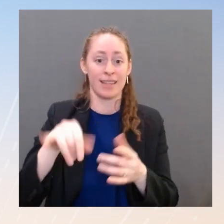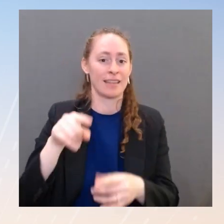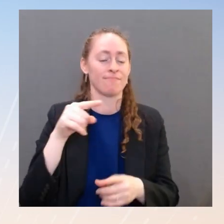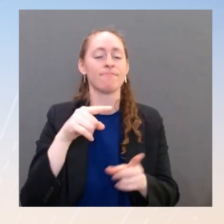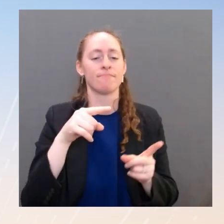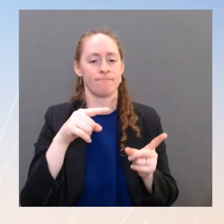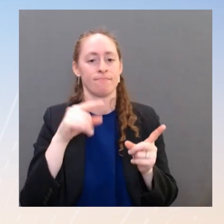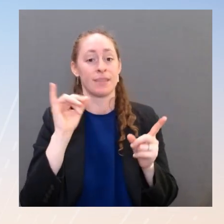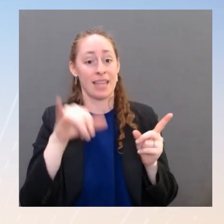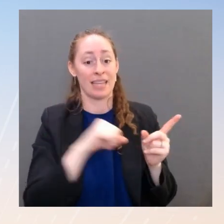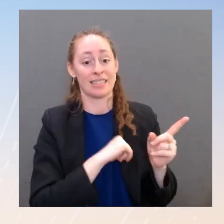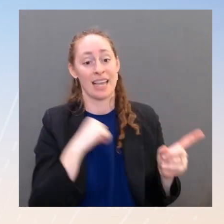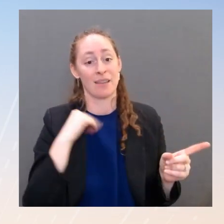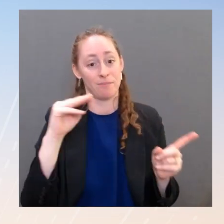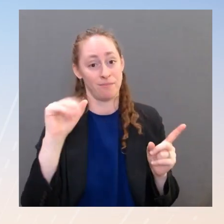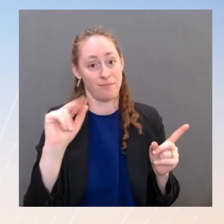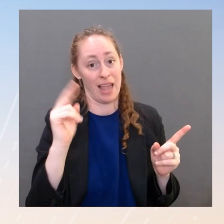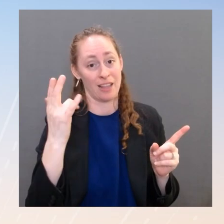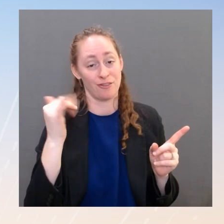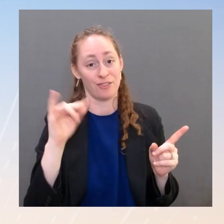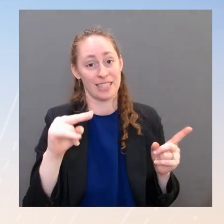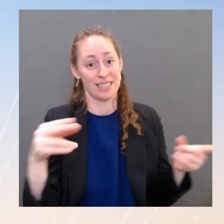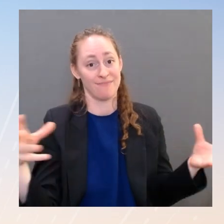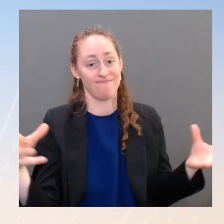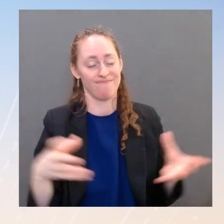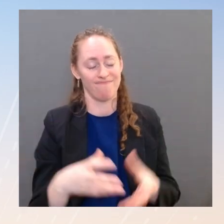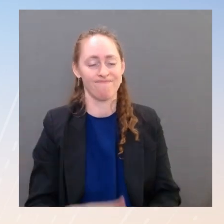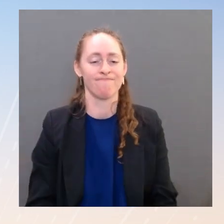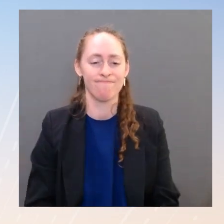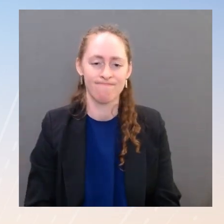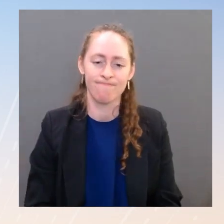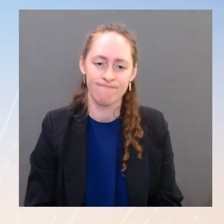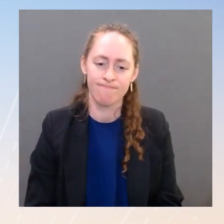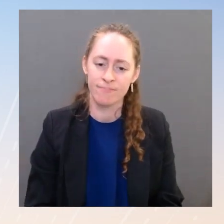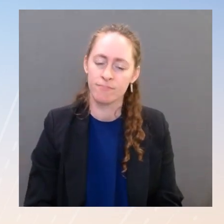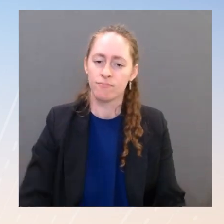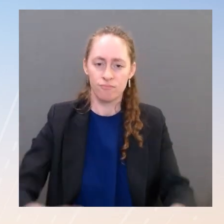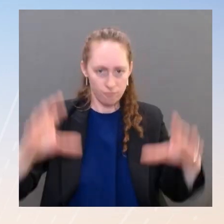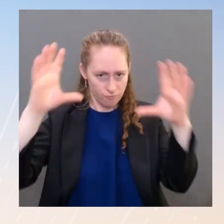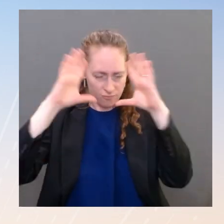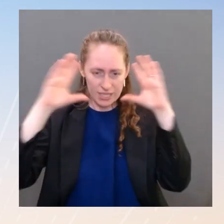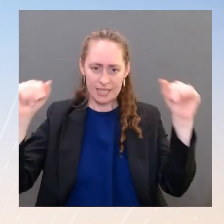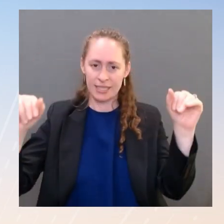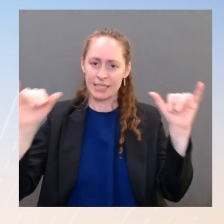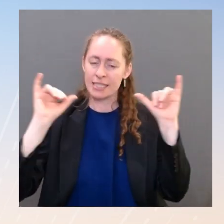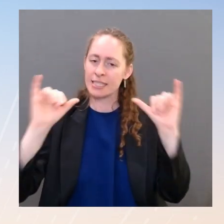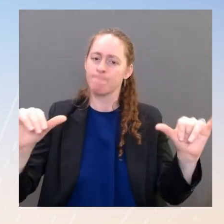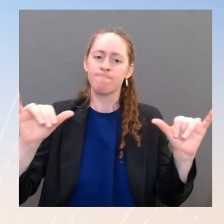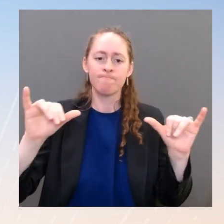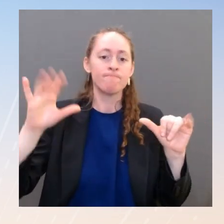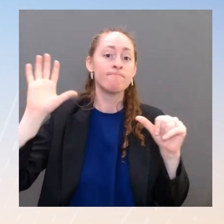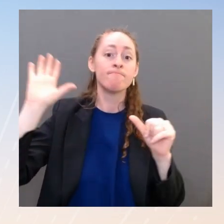to move parts of his agenda forward on a bipartisan basis. So, I don't have any specific critique of it,